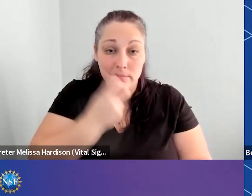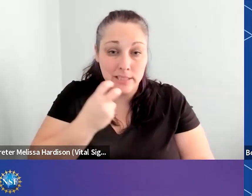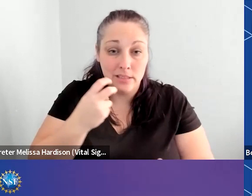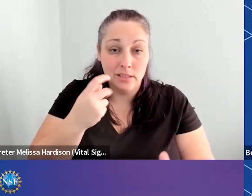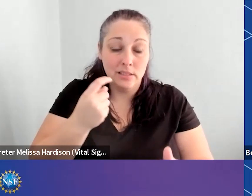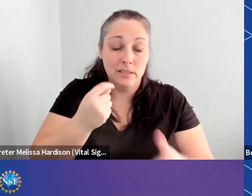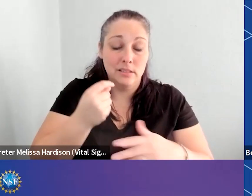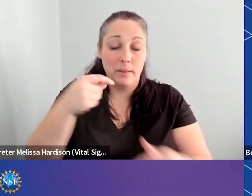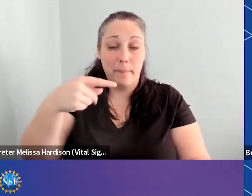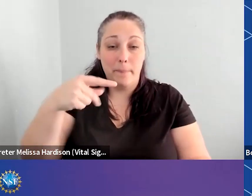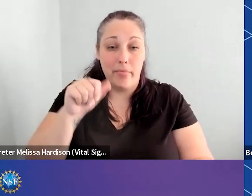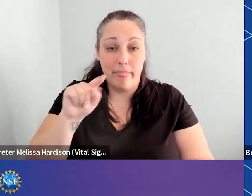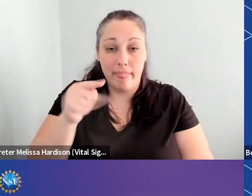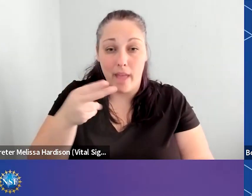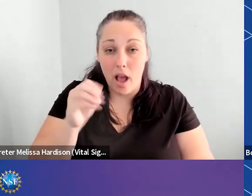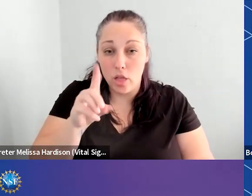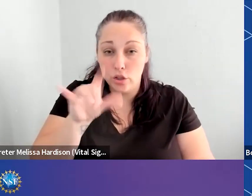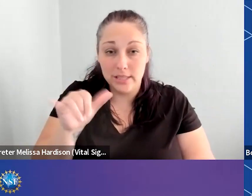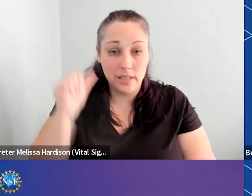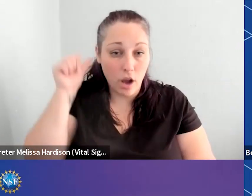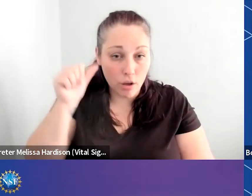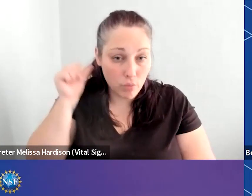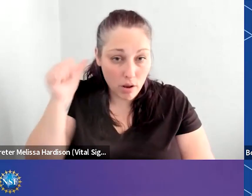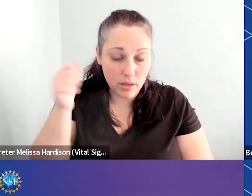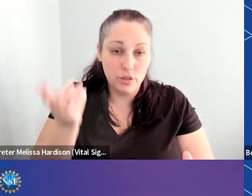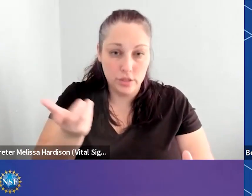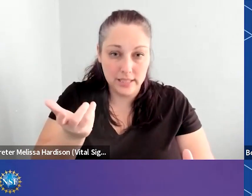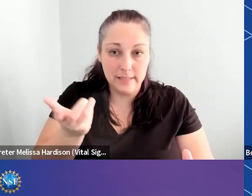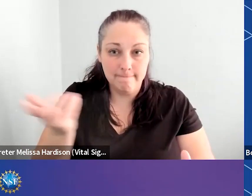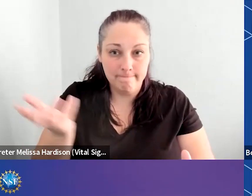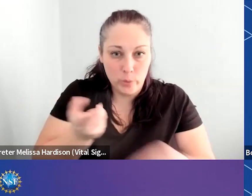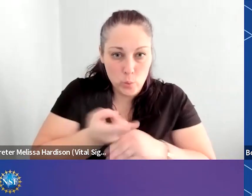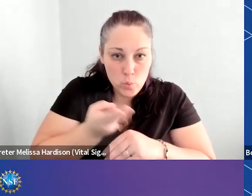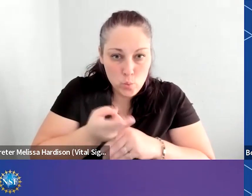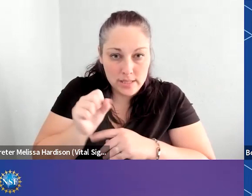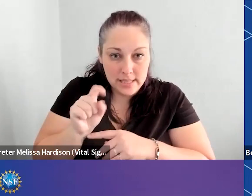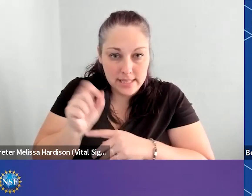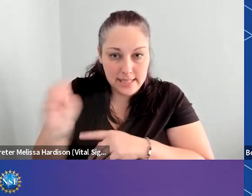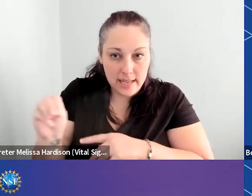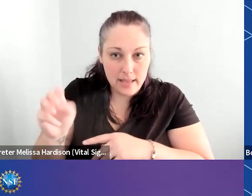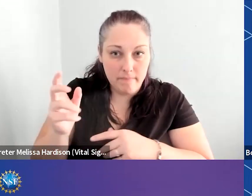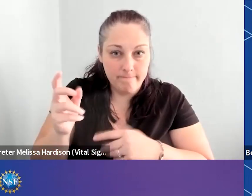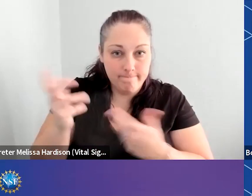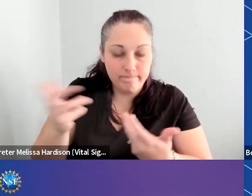So is there a, you know, any suggestions you have about those folks,